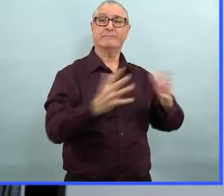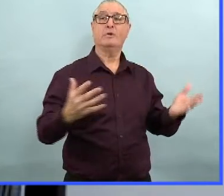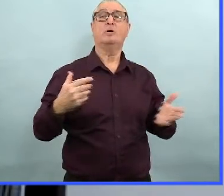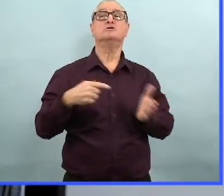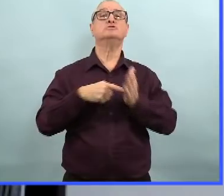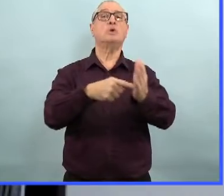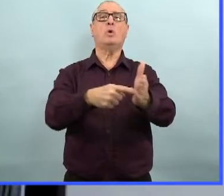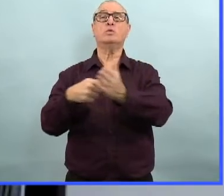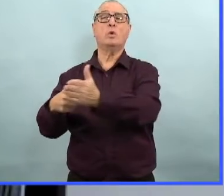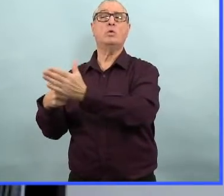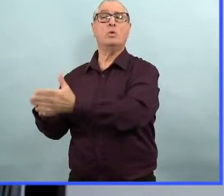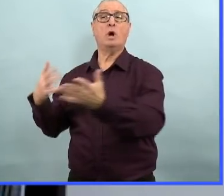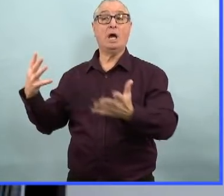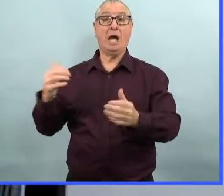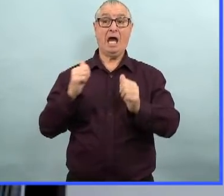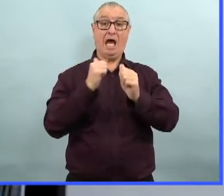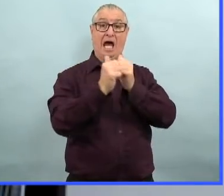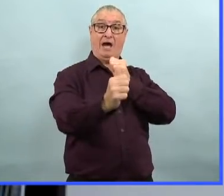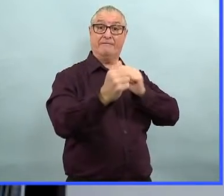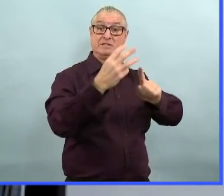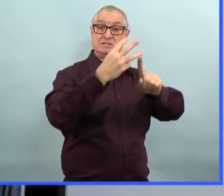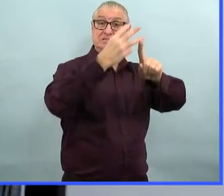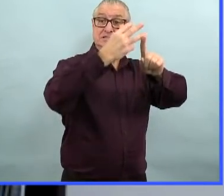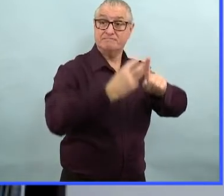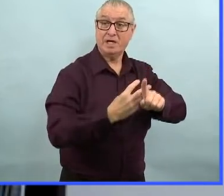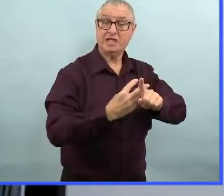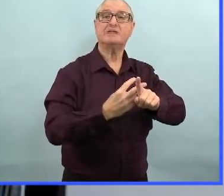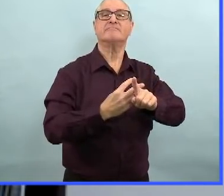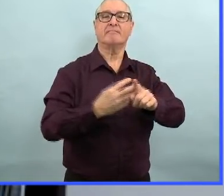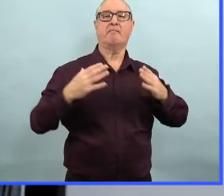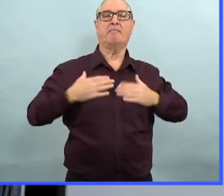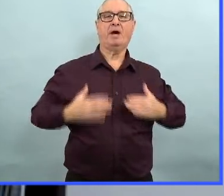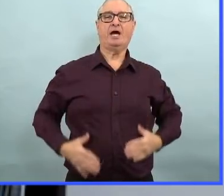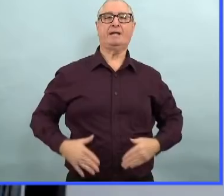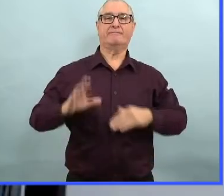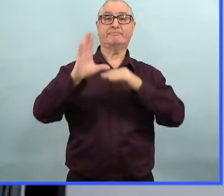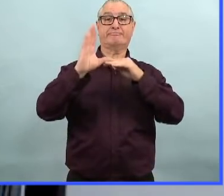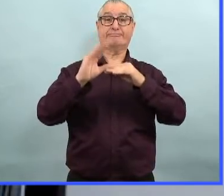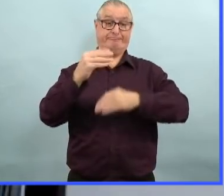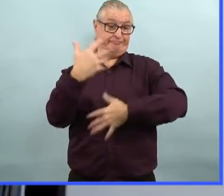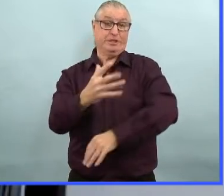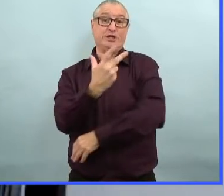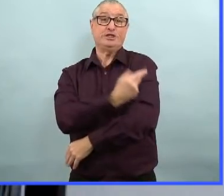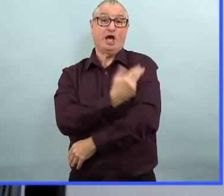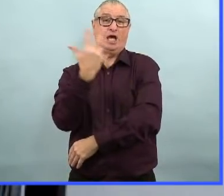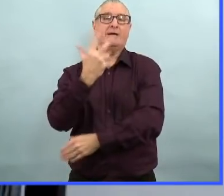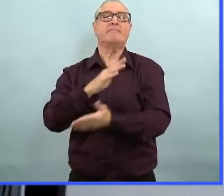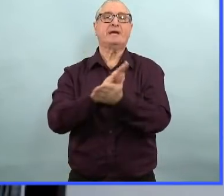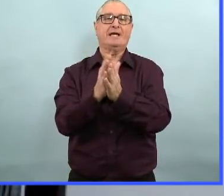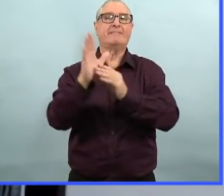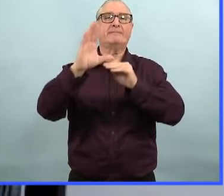infection increases and this likelihood has been greatly increased by the emergence and spread of